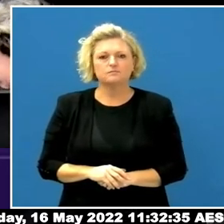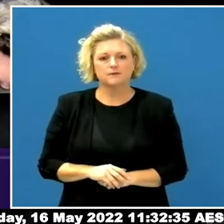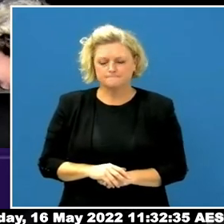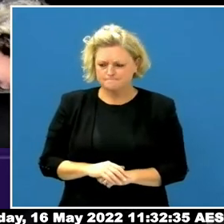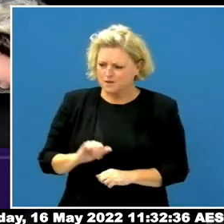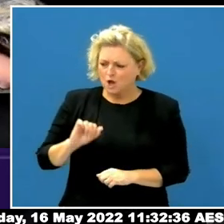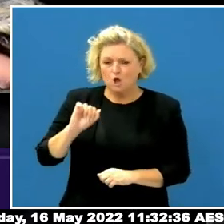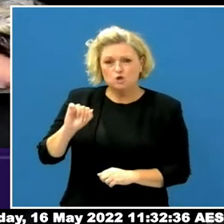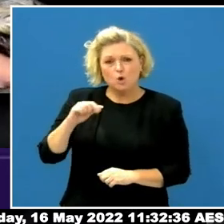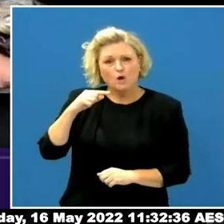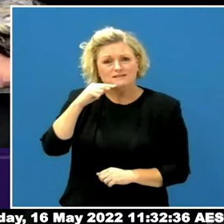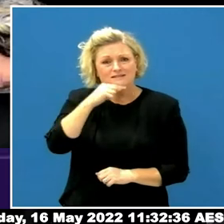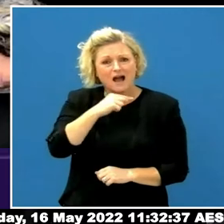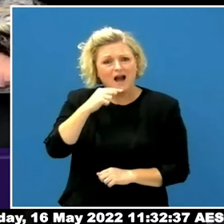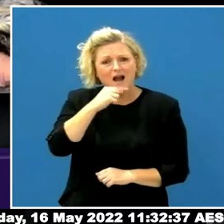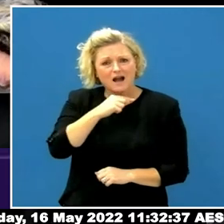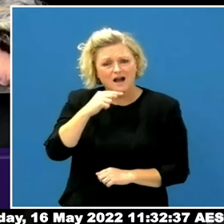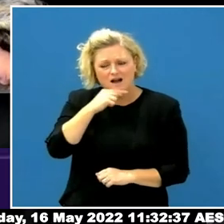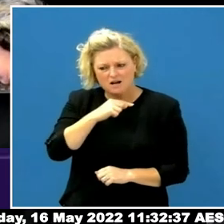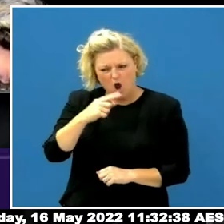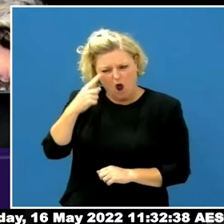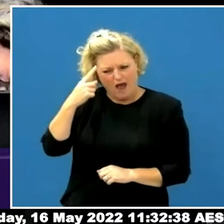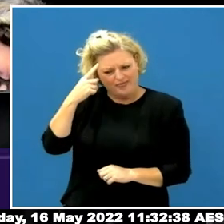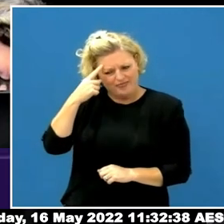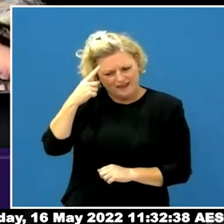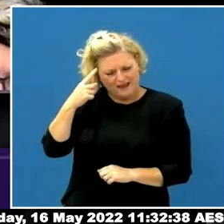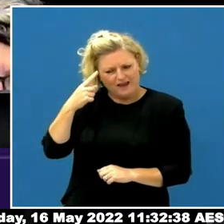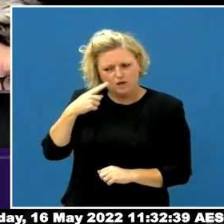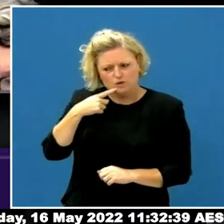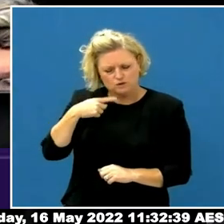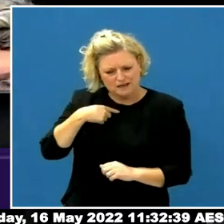he went from - in your statement you refer to ages four to 19.